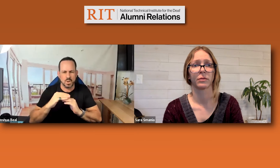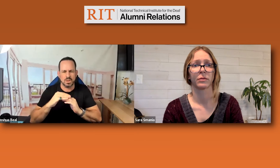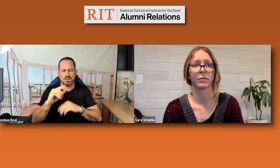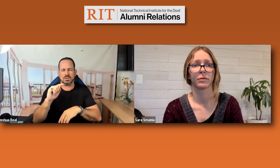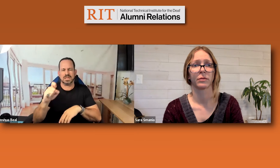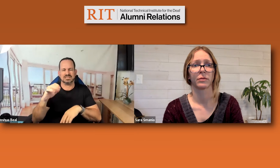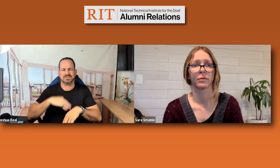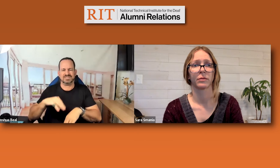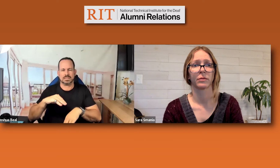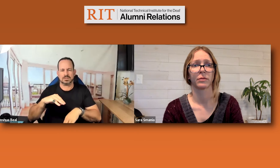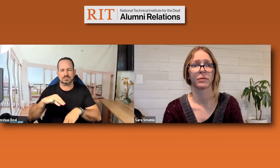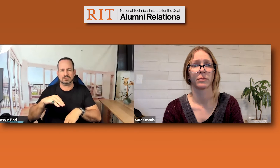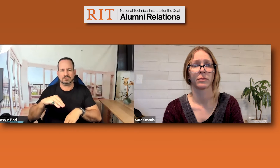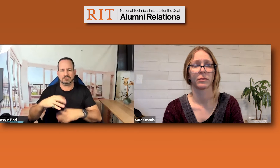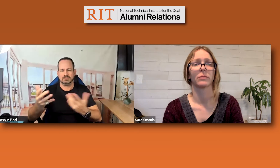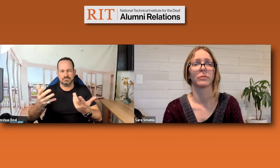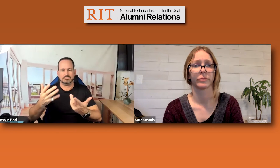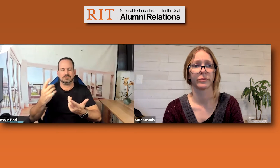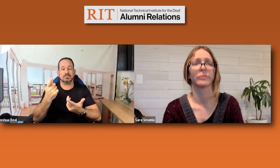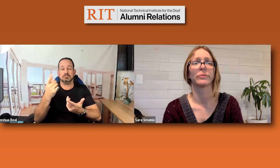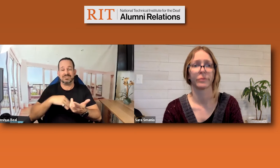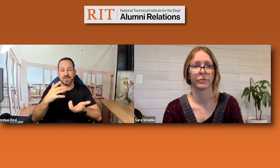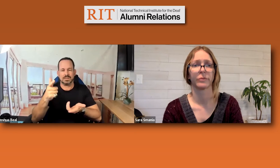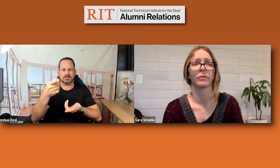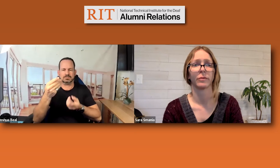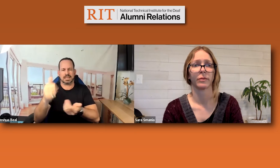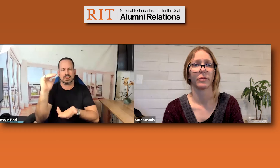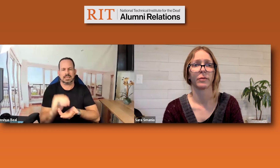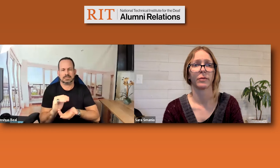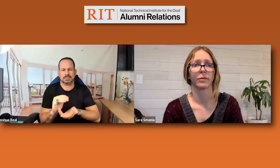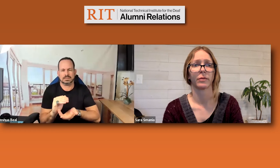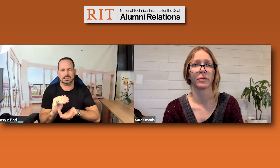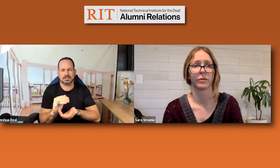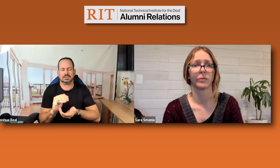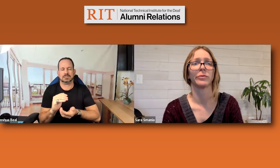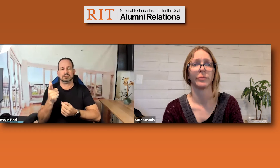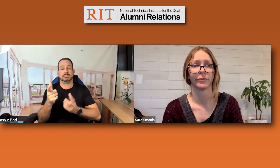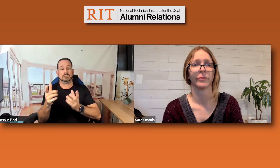but there frequently is a minimum tax credit.